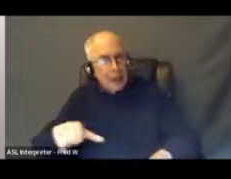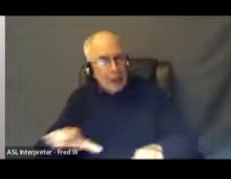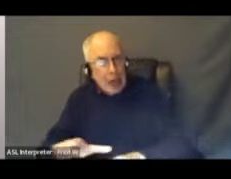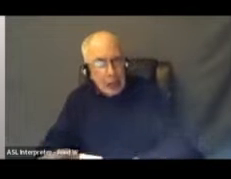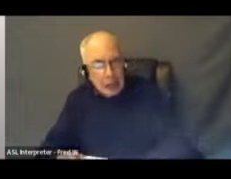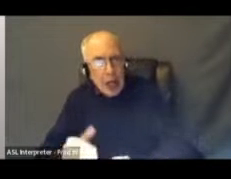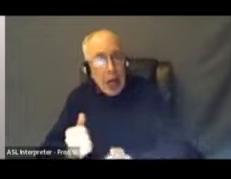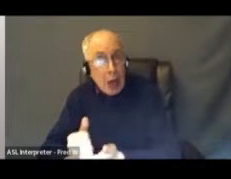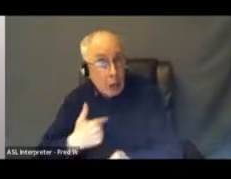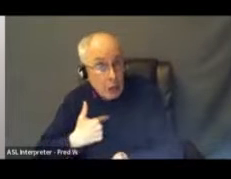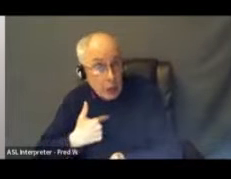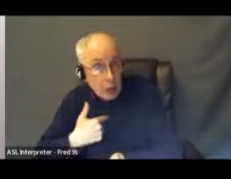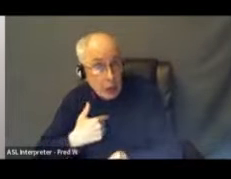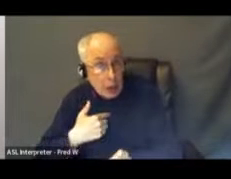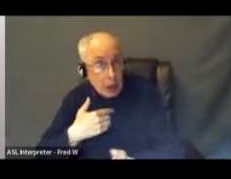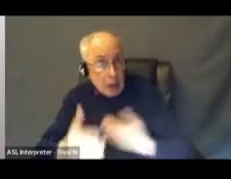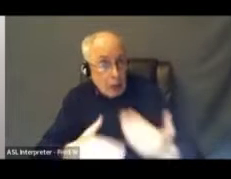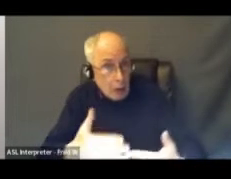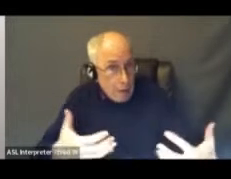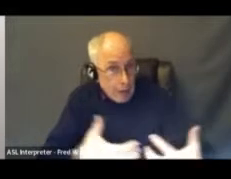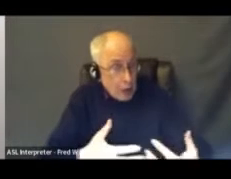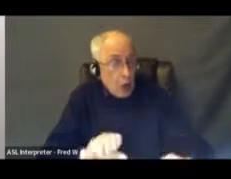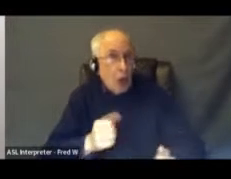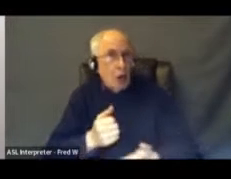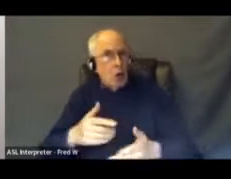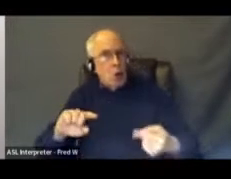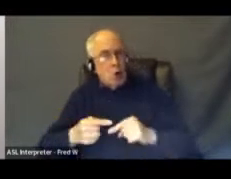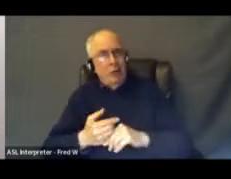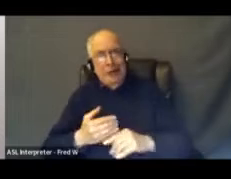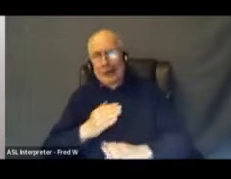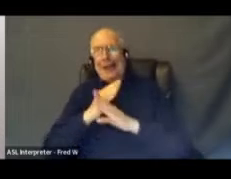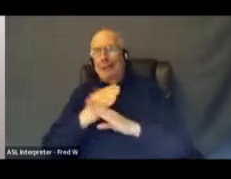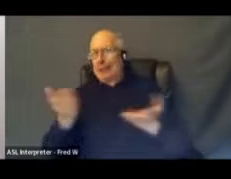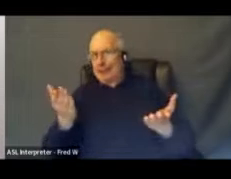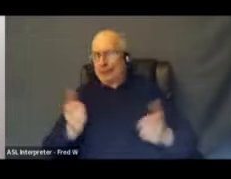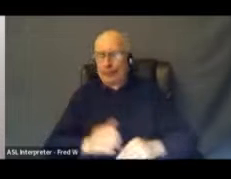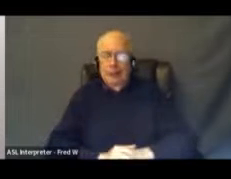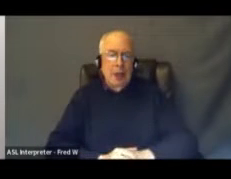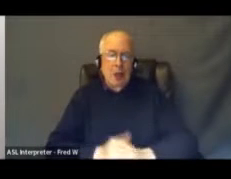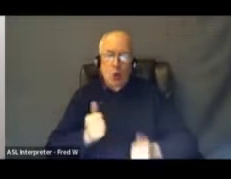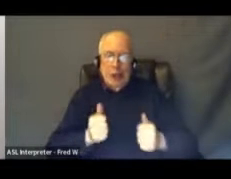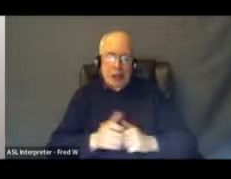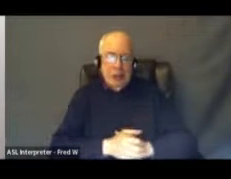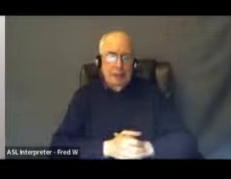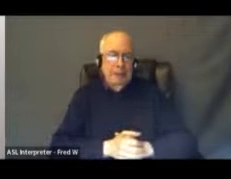requirements? We regularly stay available for technical assistance for court and